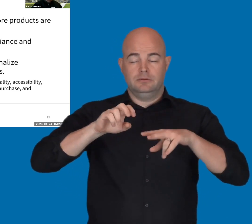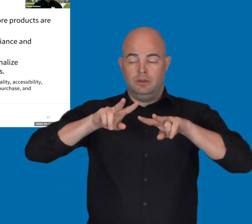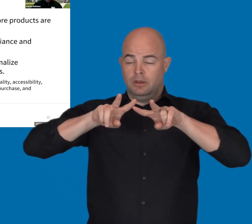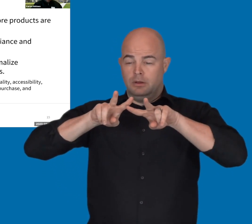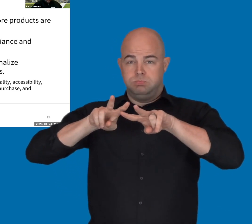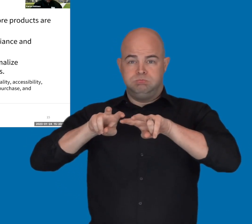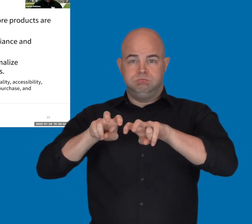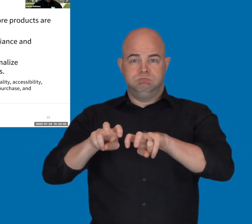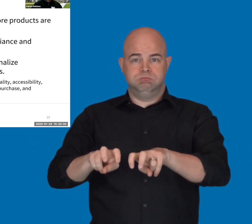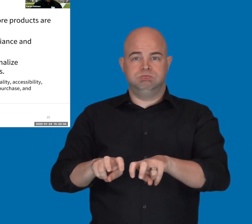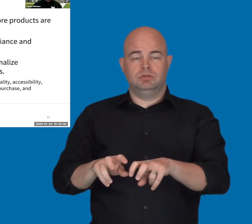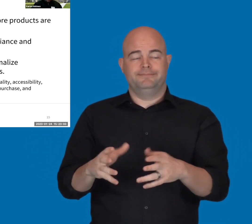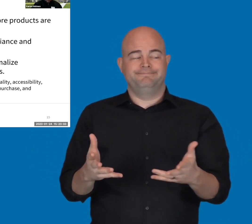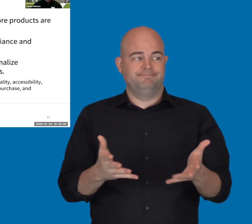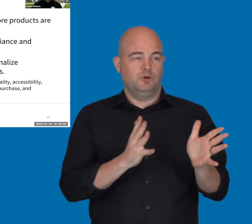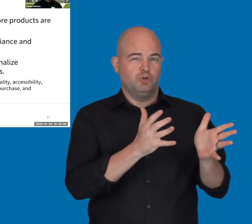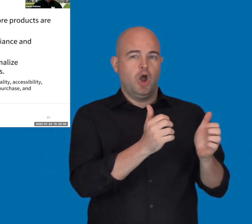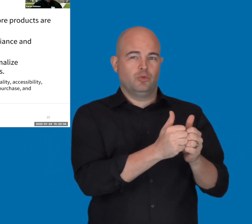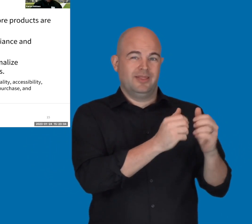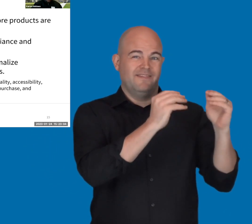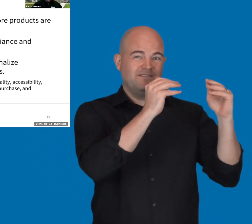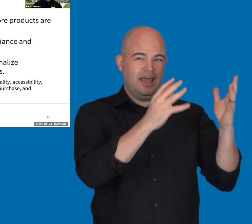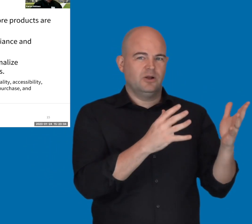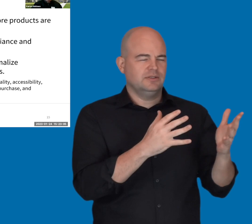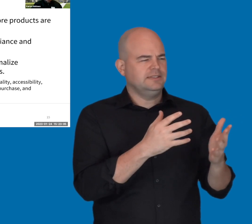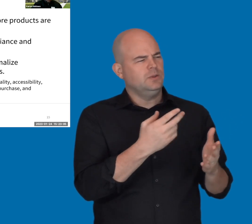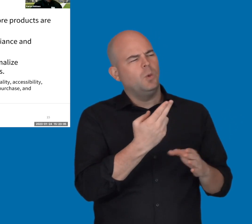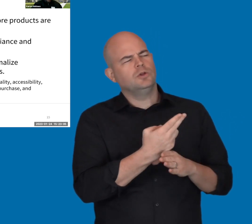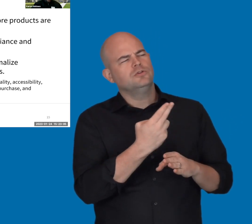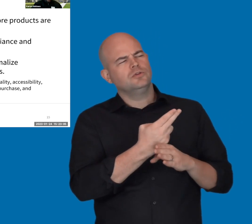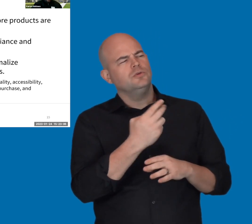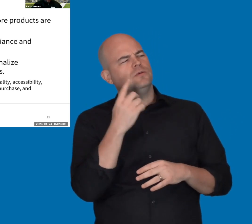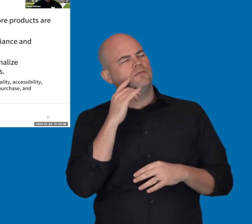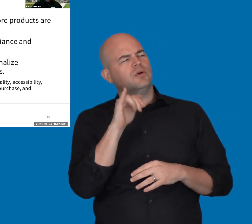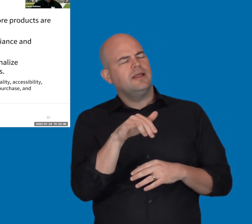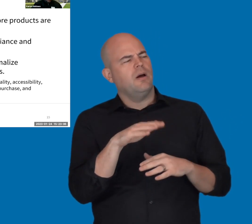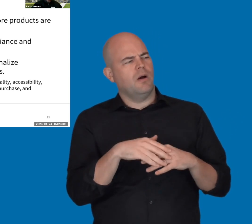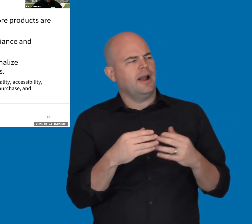we also look to determine what sort of either accommodations